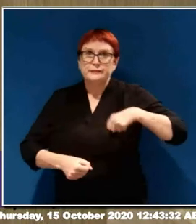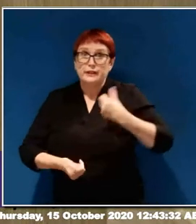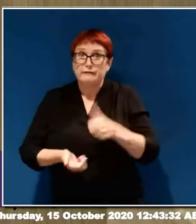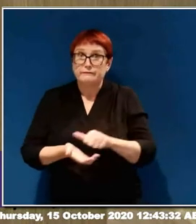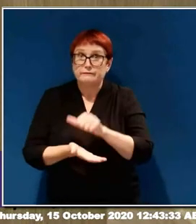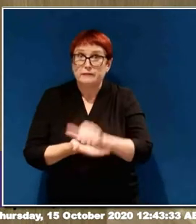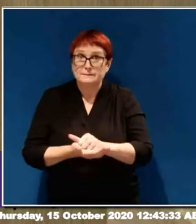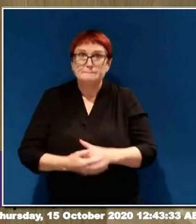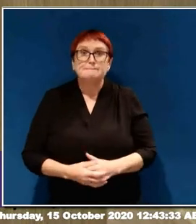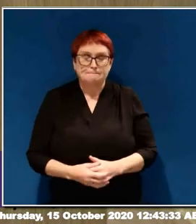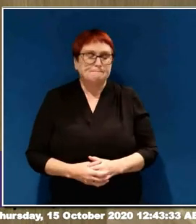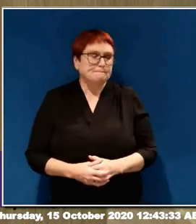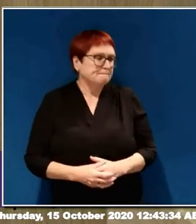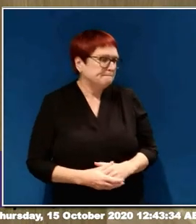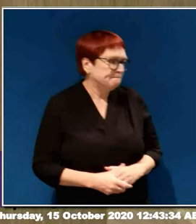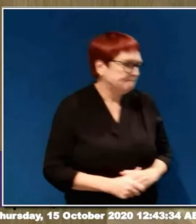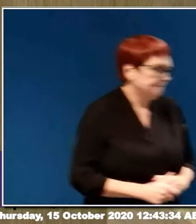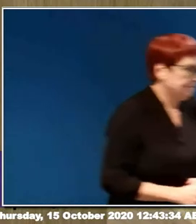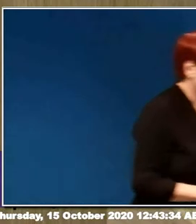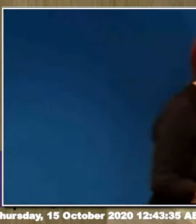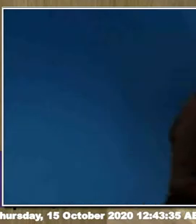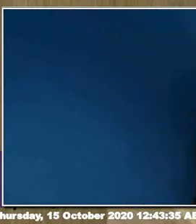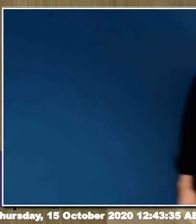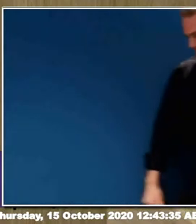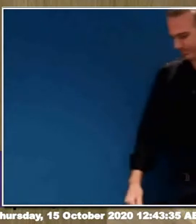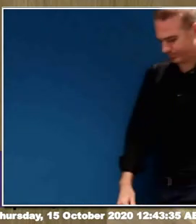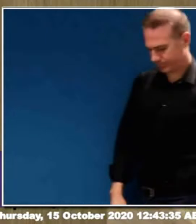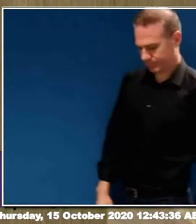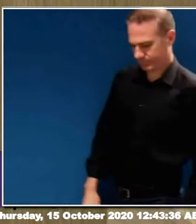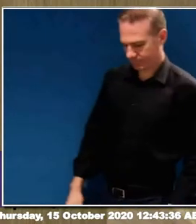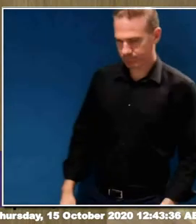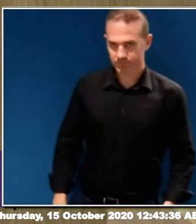And you have experienced occasions on which your recommendations